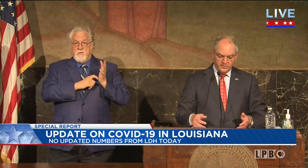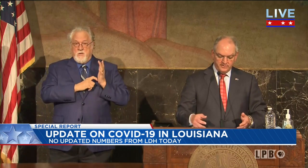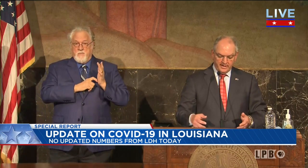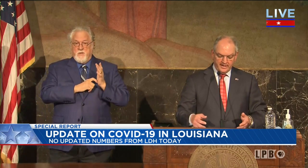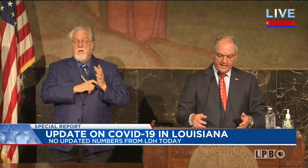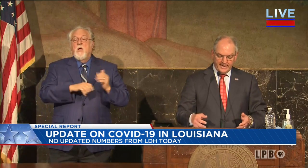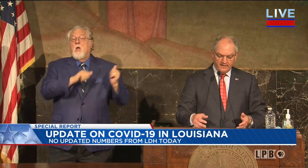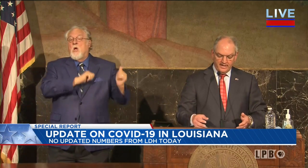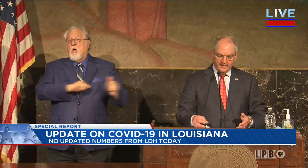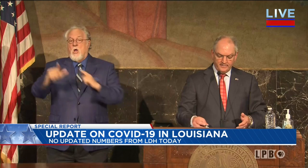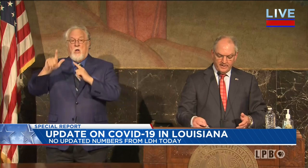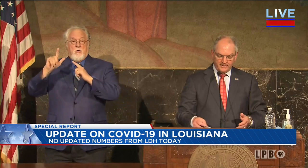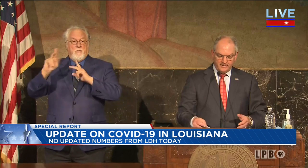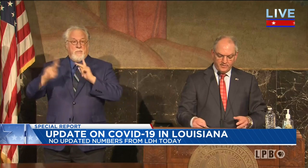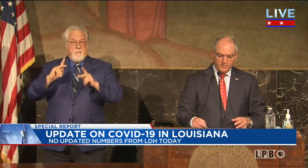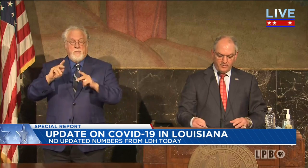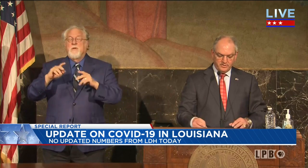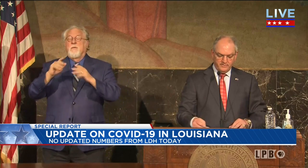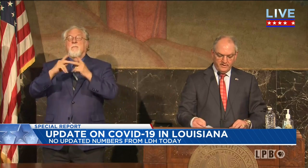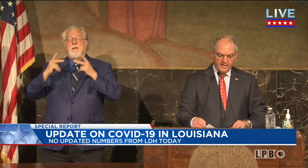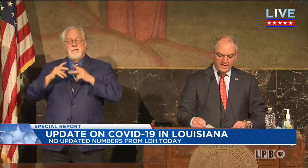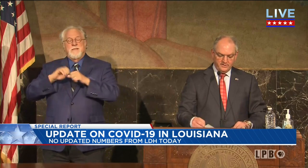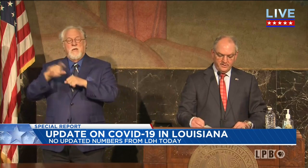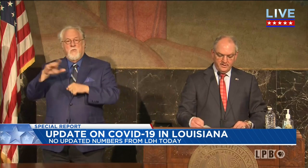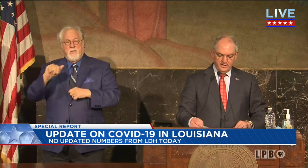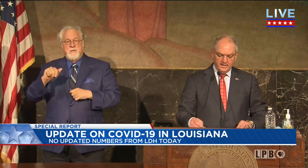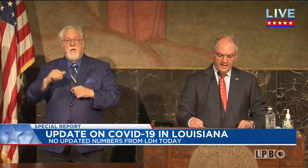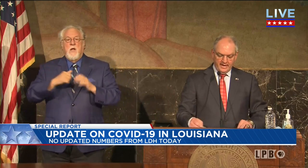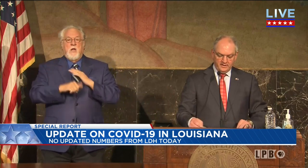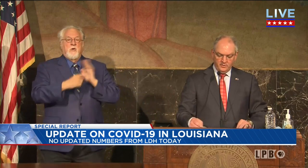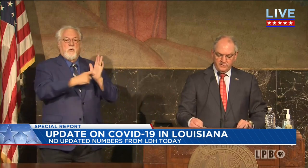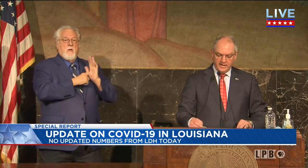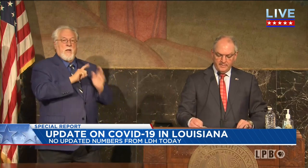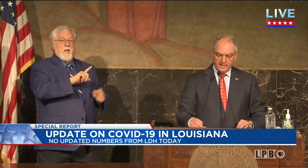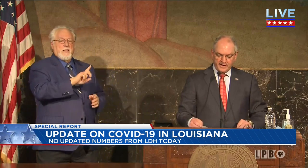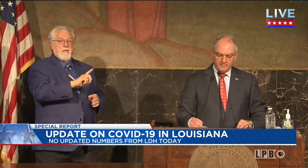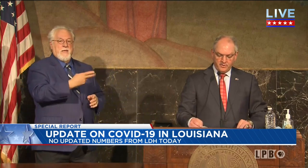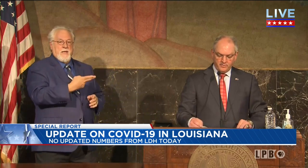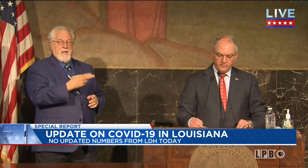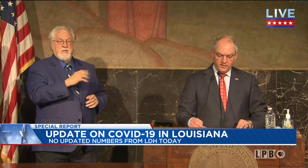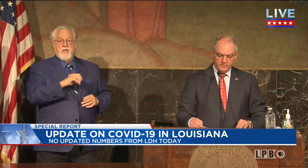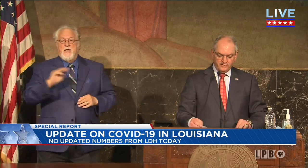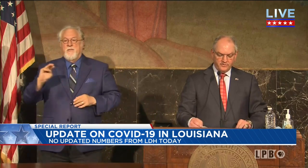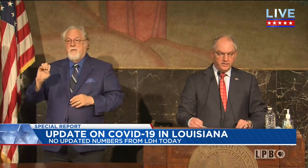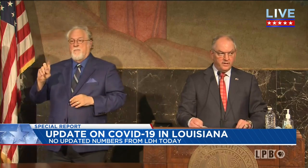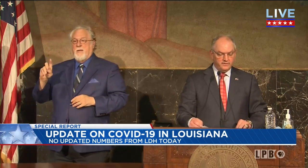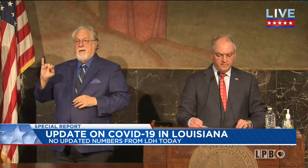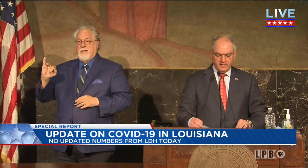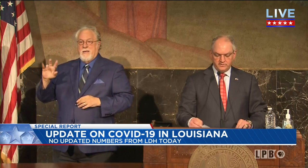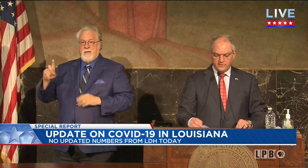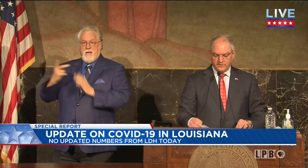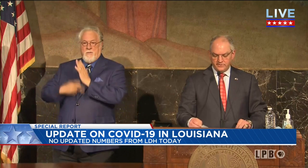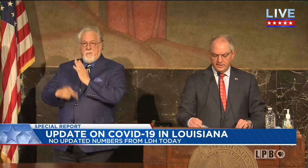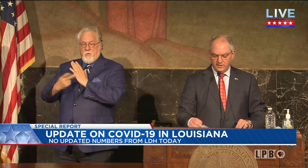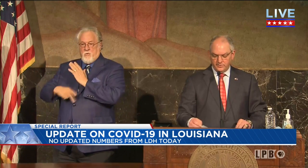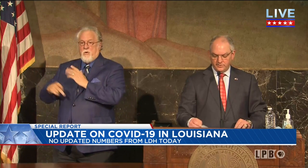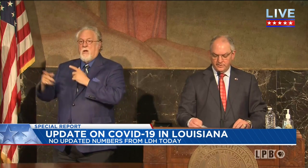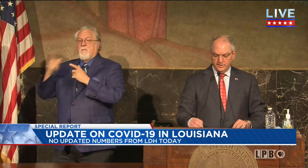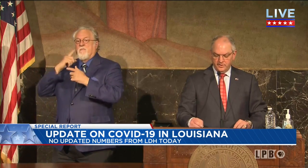HEALTH STANDARDS DISTRIBUTED A LETTER TO NURSING HOME FACILITIES TO NURSING HOME TESTING REQUIREMENTS.